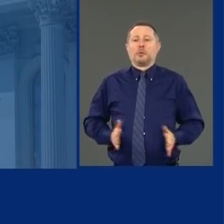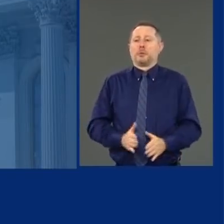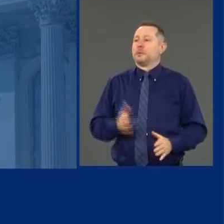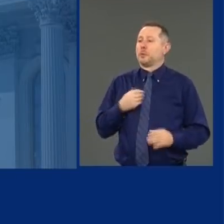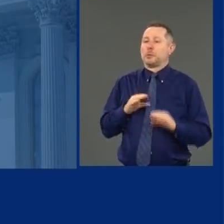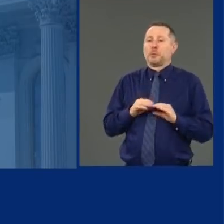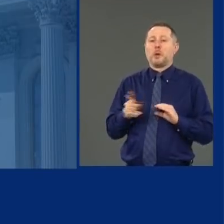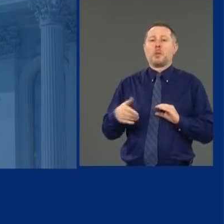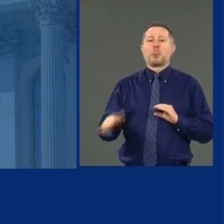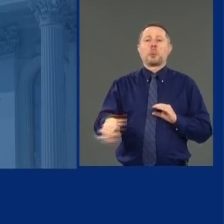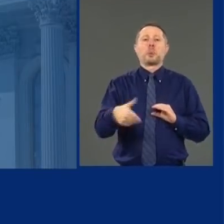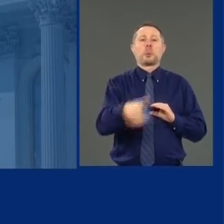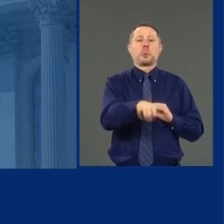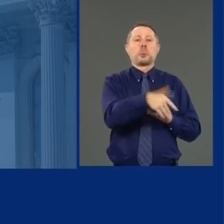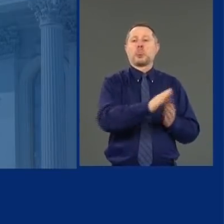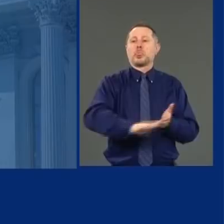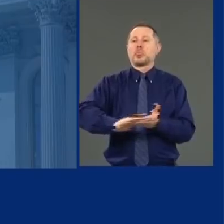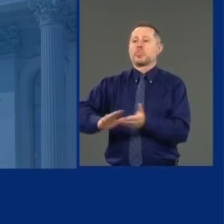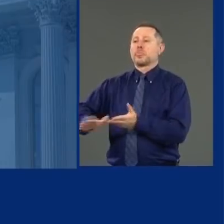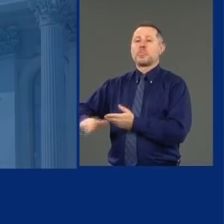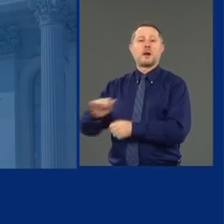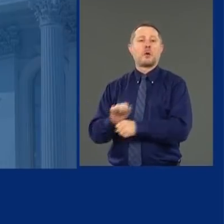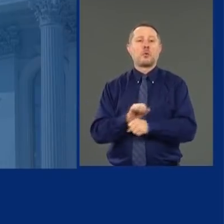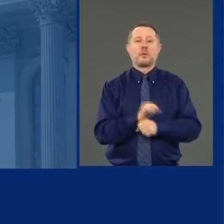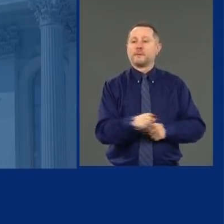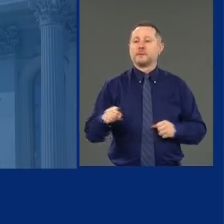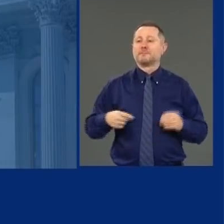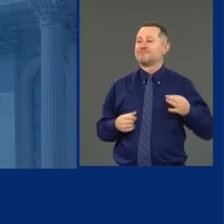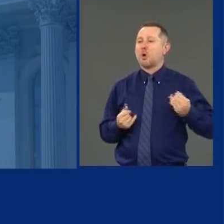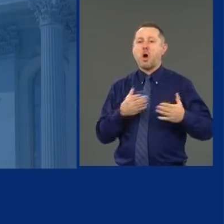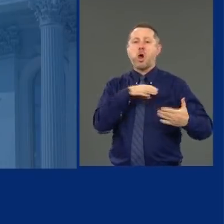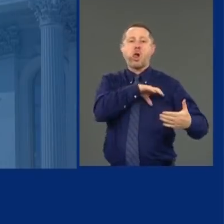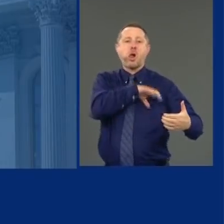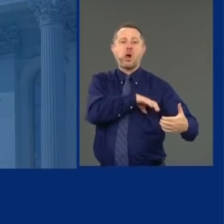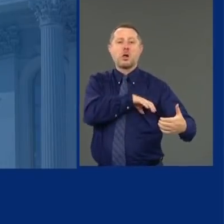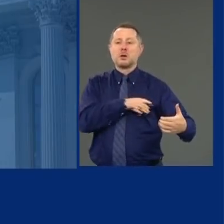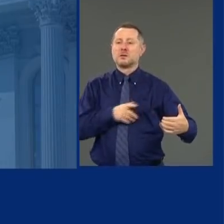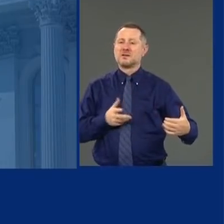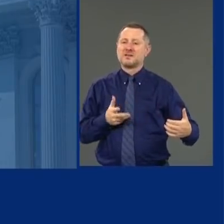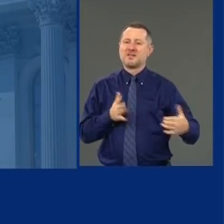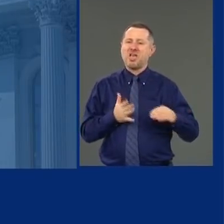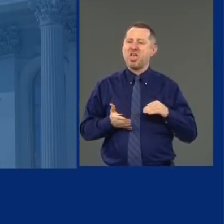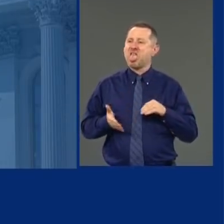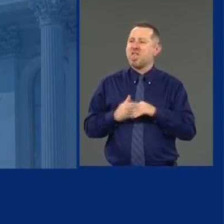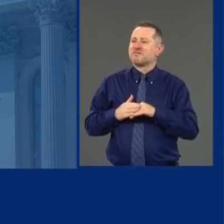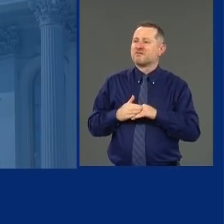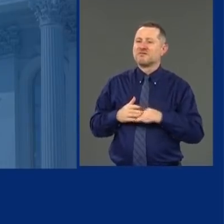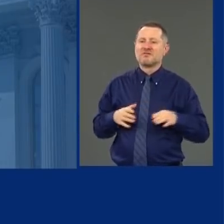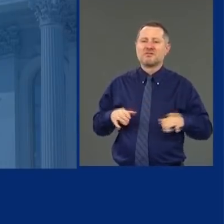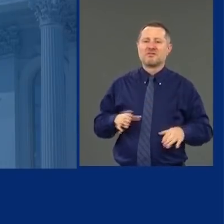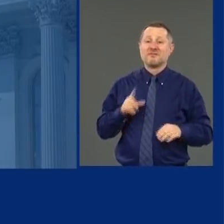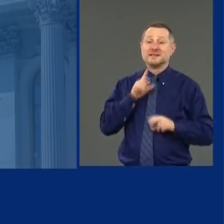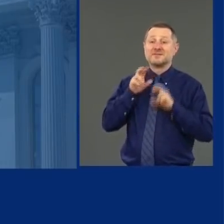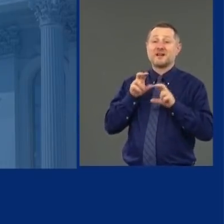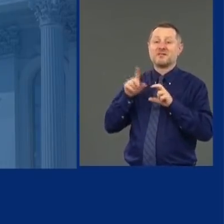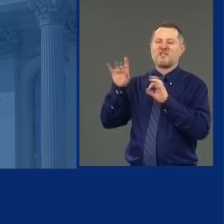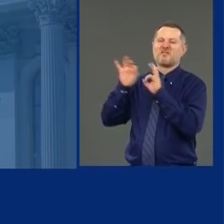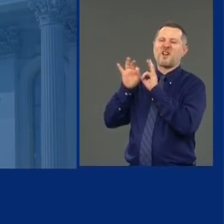ABOUT WELL WE'RE GOING TO TAKE THE OPPORTUNITY TO RESTRUCTURE. WE'RE GOING TO GET --. THAT MEANS THEY ARE GOING TO